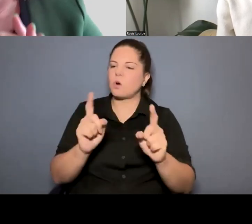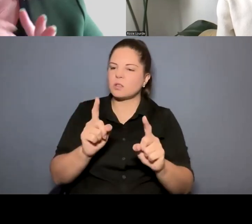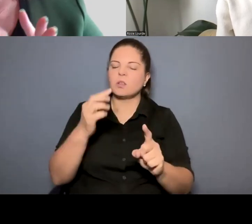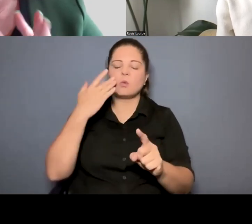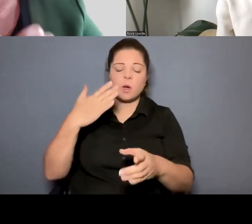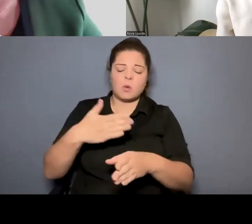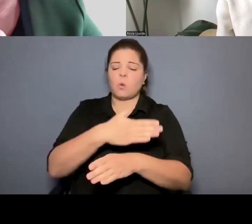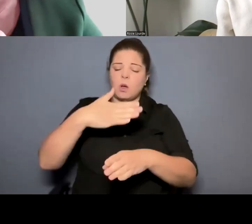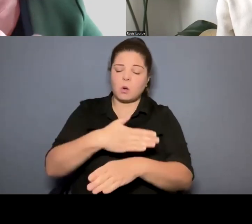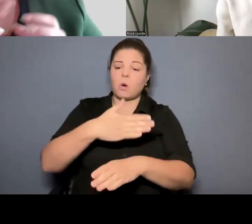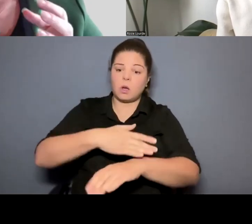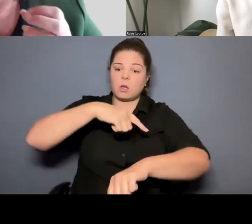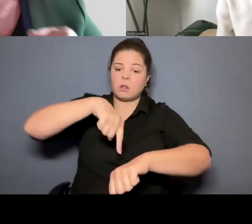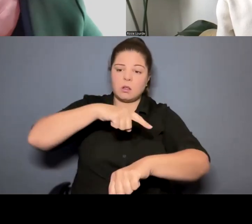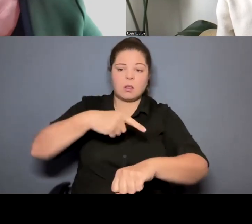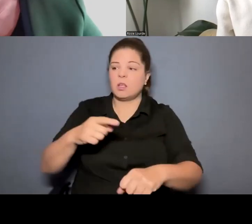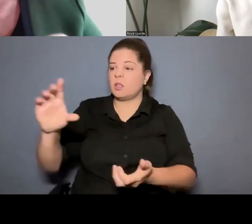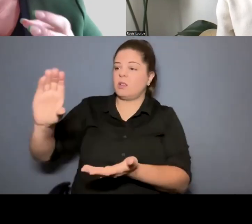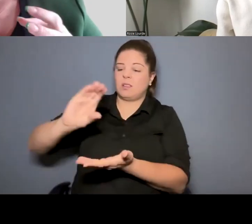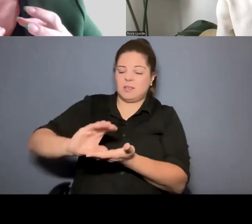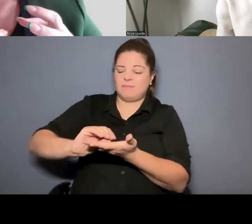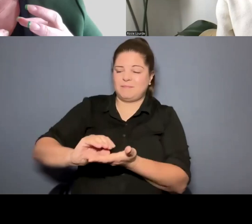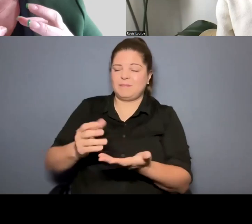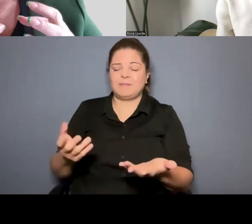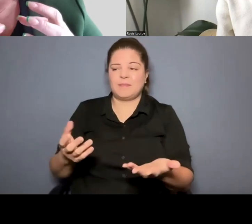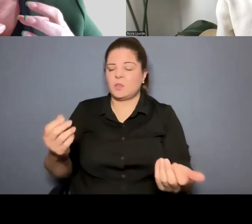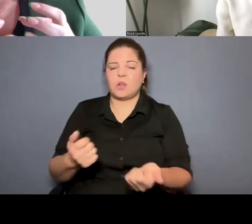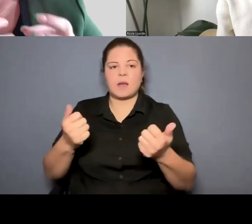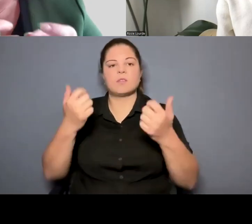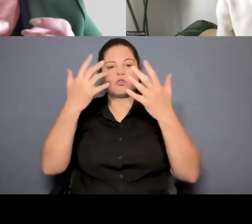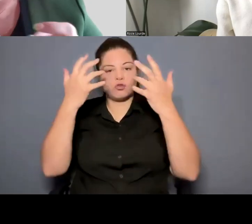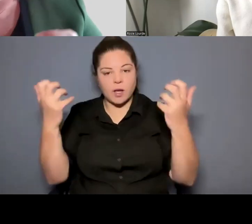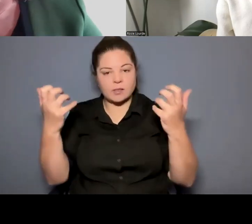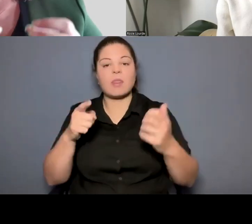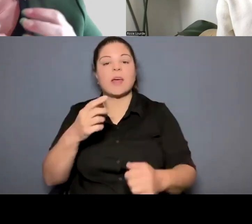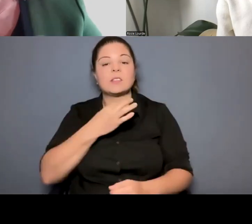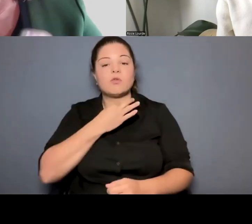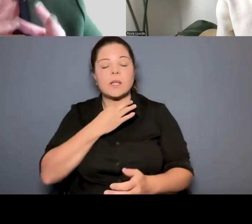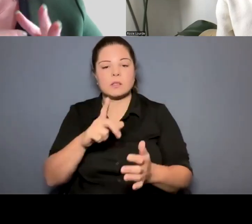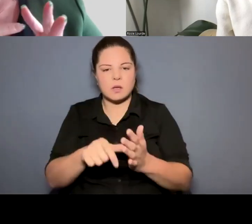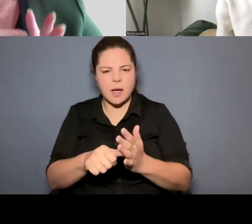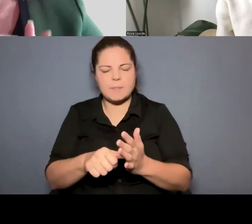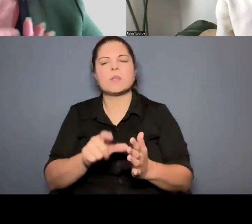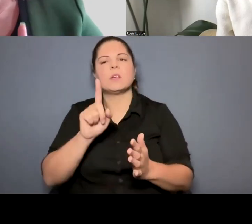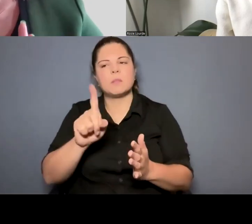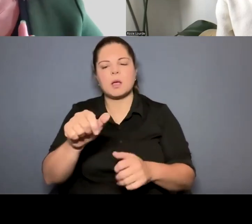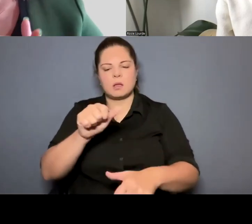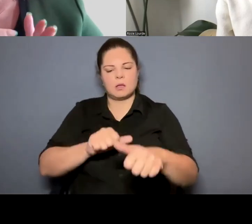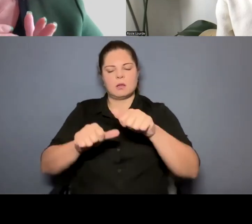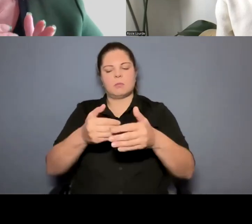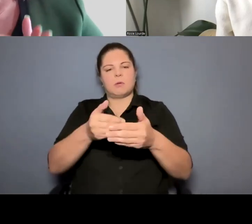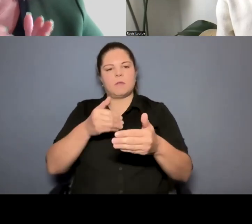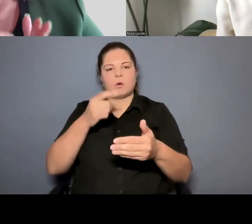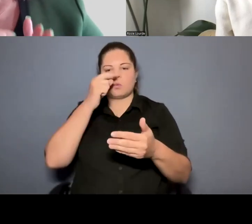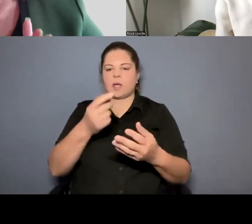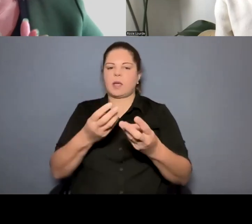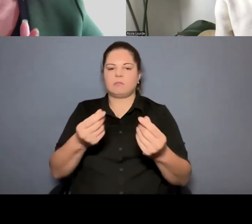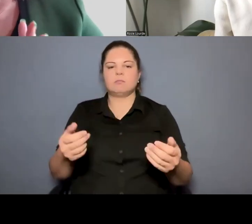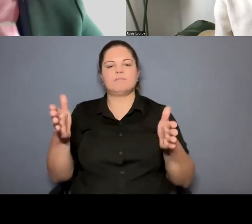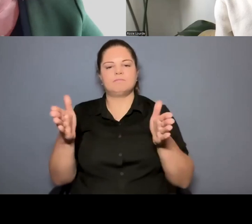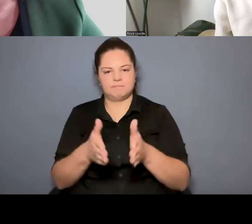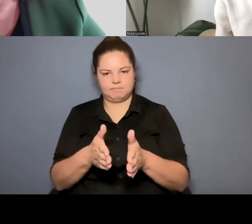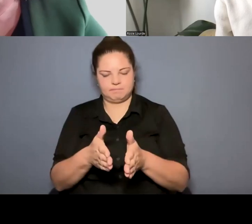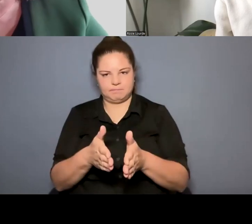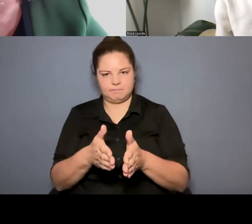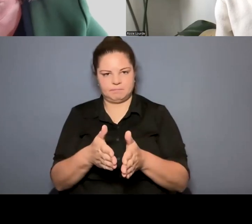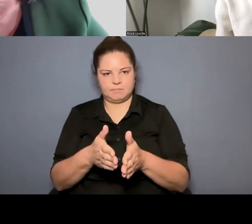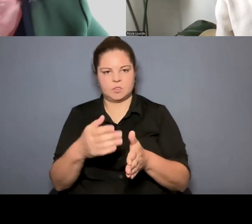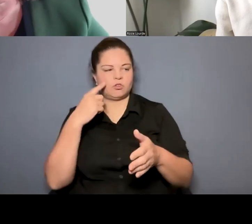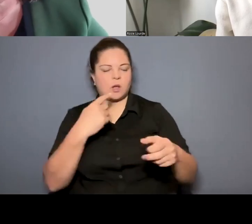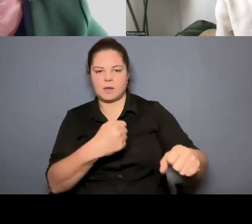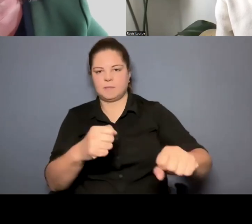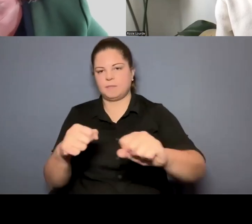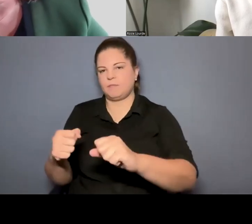what else can we do to address or mitigate the potential risk in those moments? Because, I not